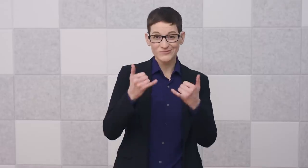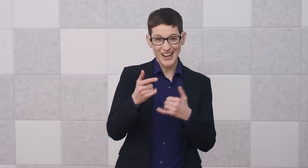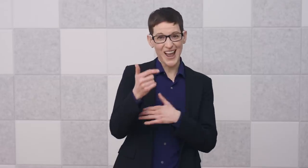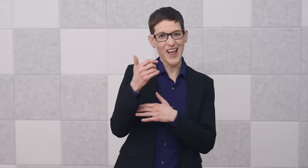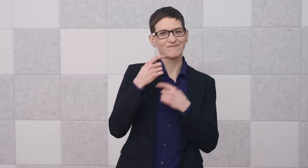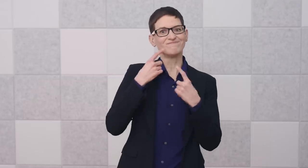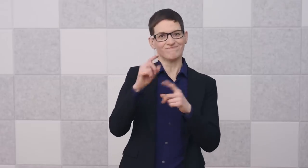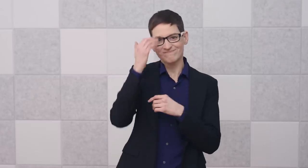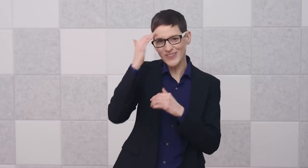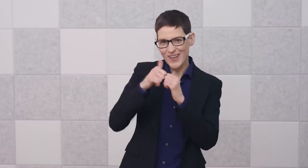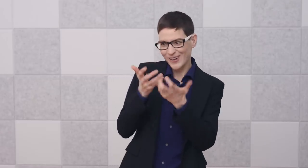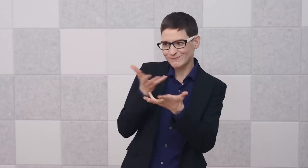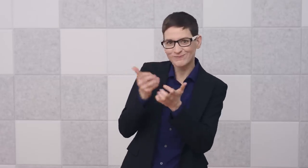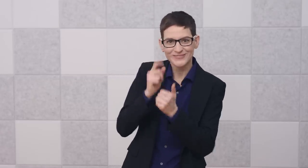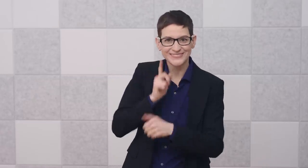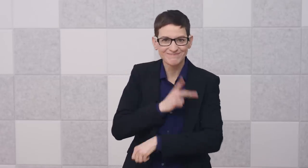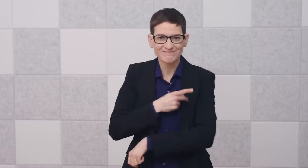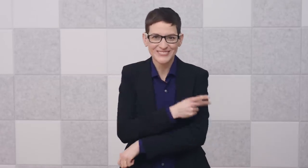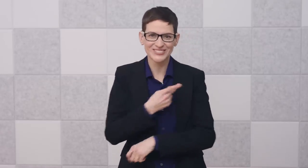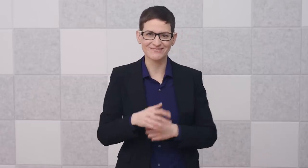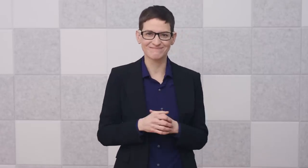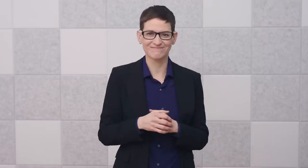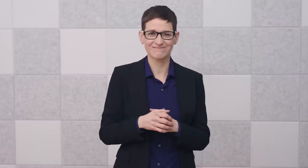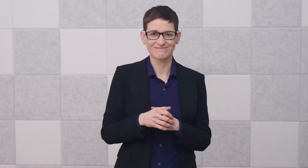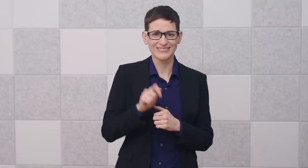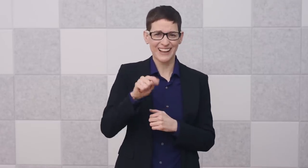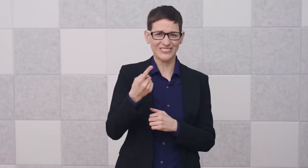Now you know how to work effectively with Deaf patients!